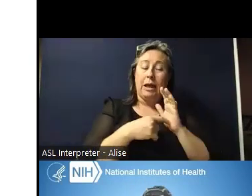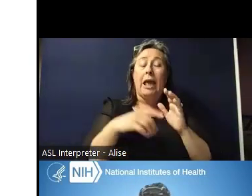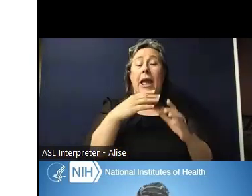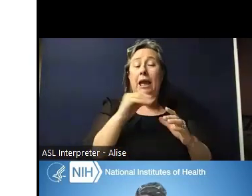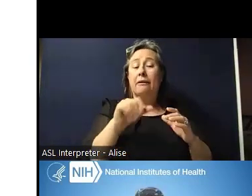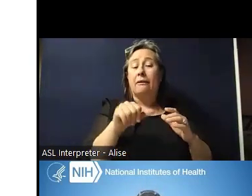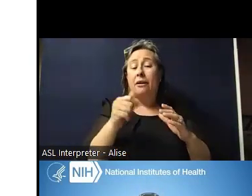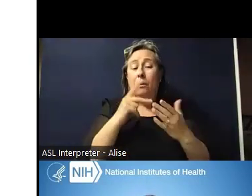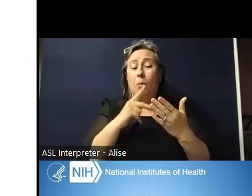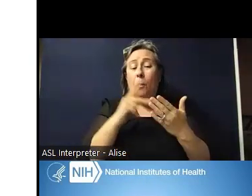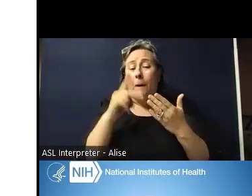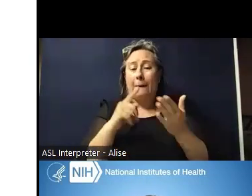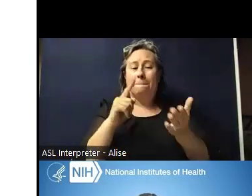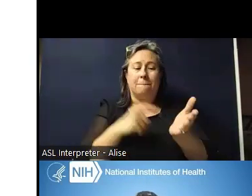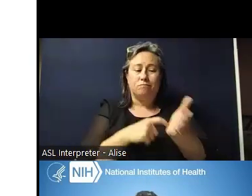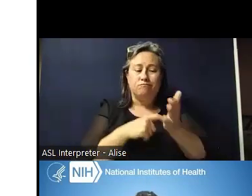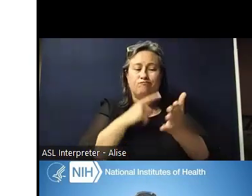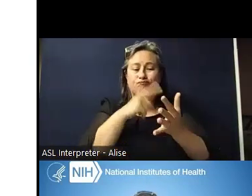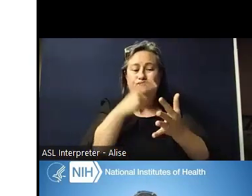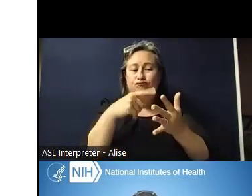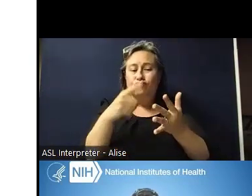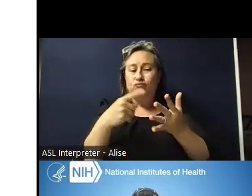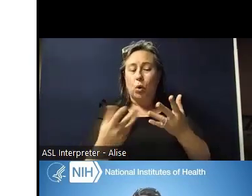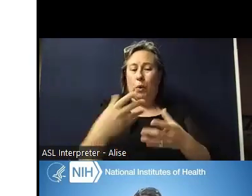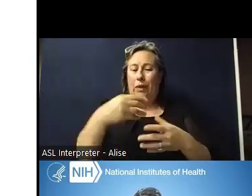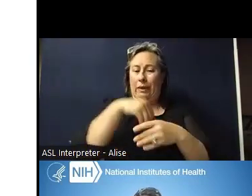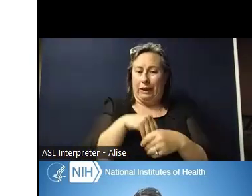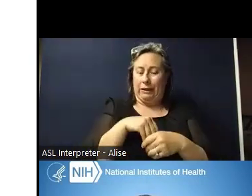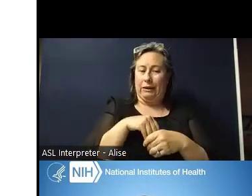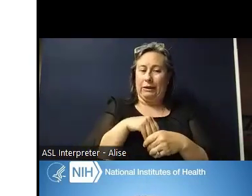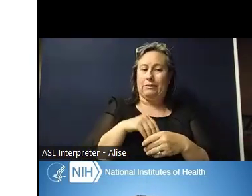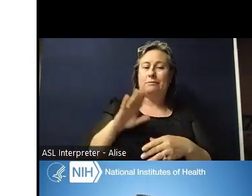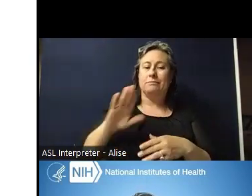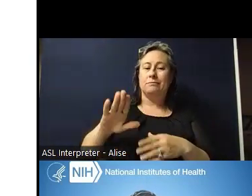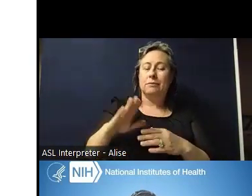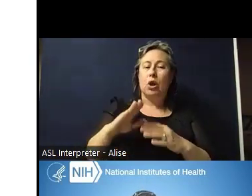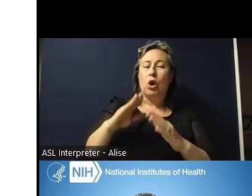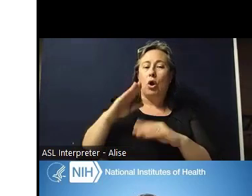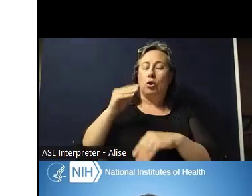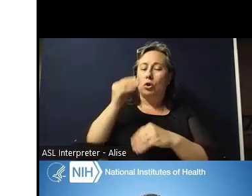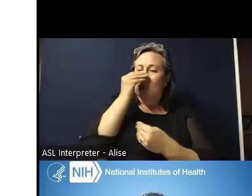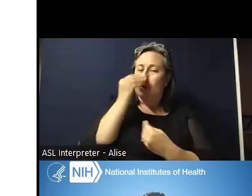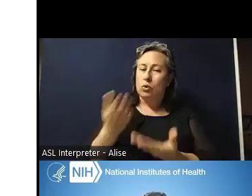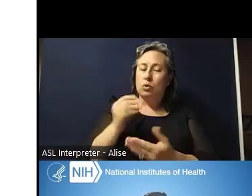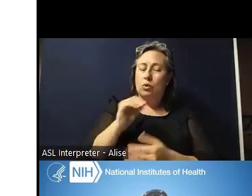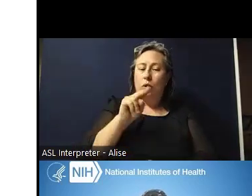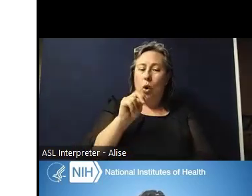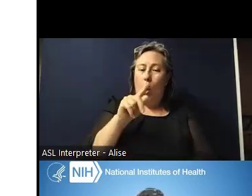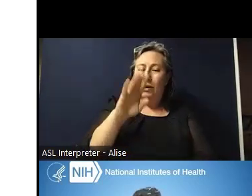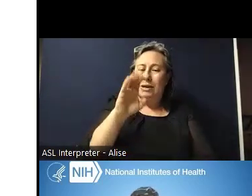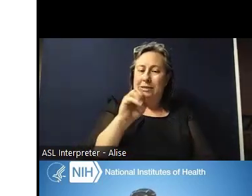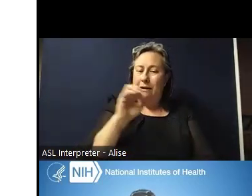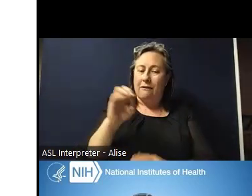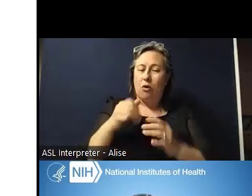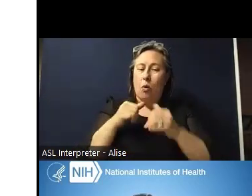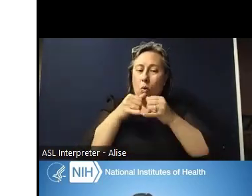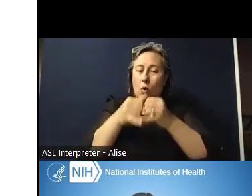and otherwise, that are outlined either in your notice of award or in the NIH grants policy statement,